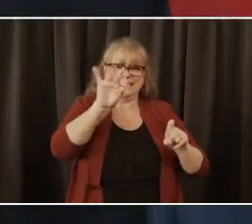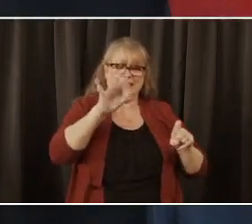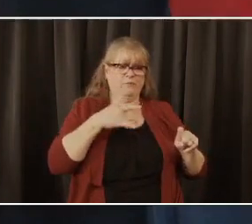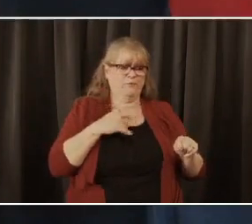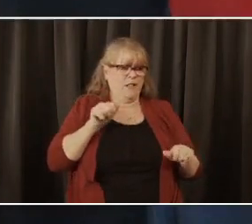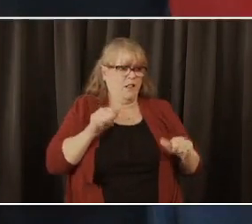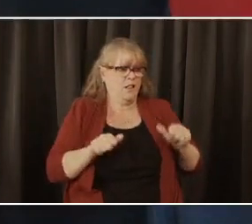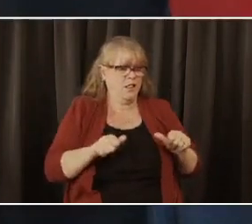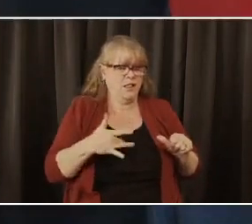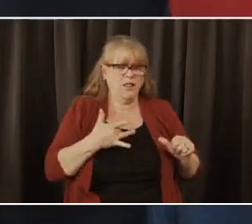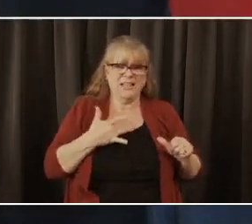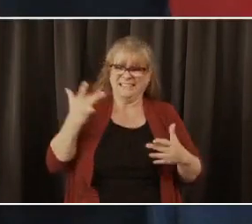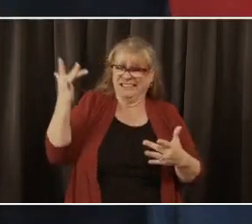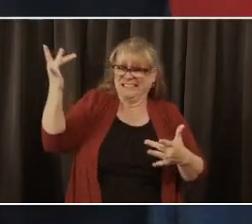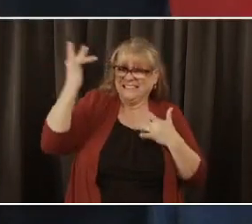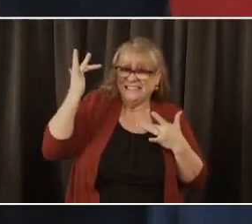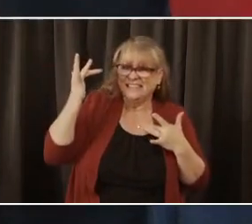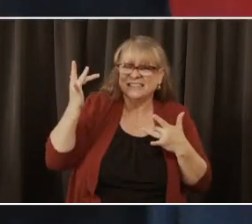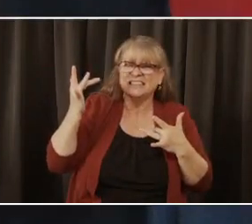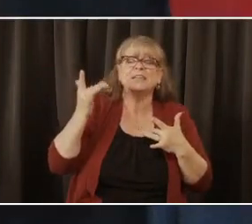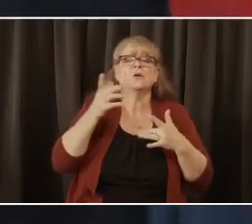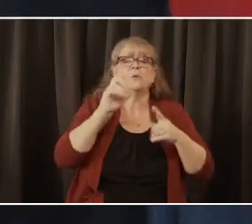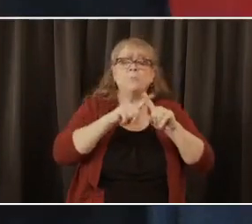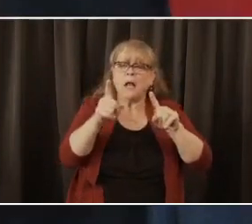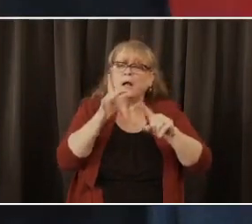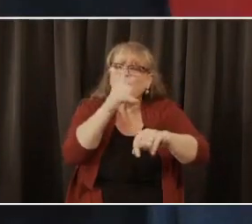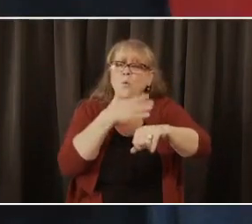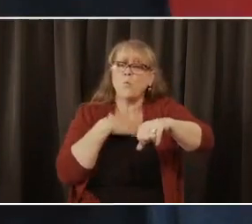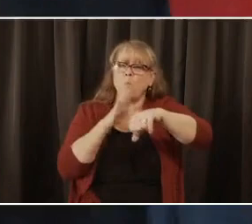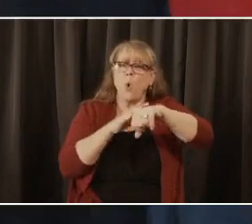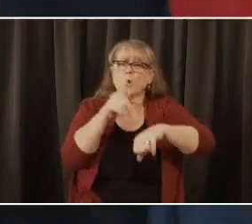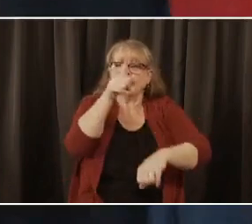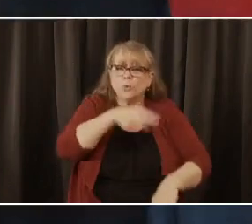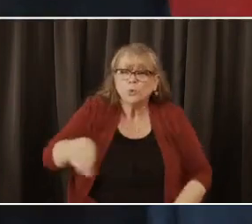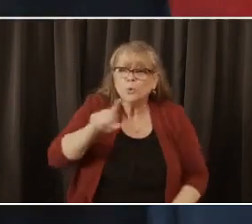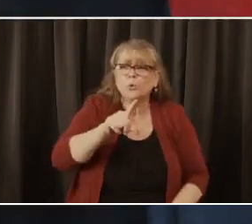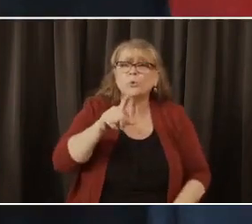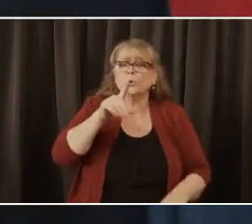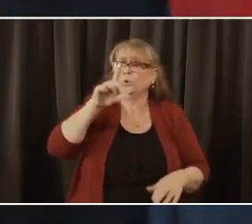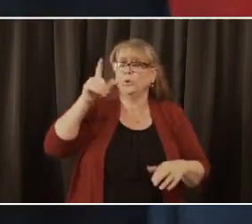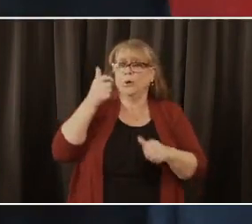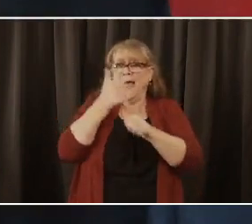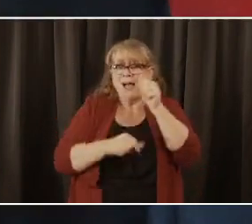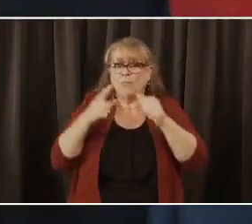has symptoms and that's why we wear the mask, you know, and why we avoid social